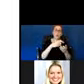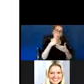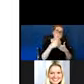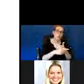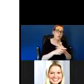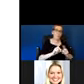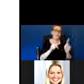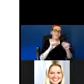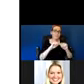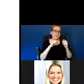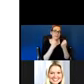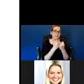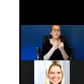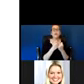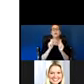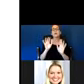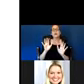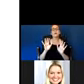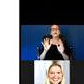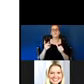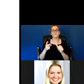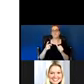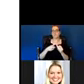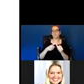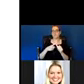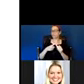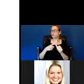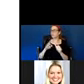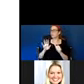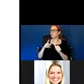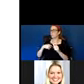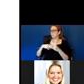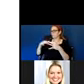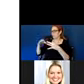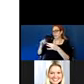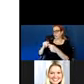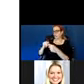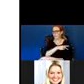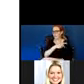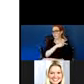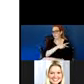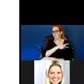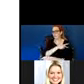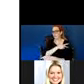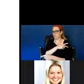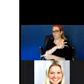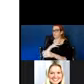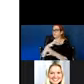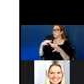we really walk with our patients through that process to make sure that that outreach actually happens.